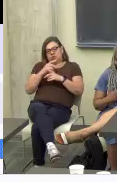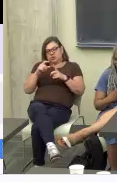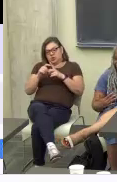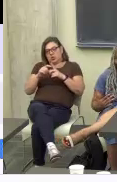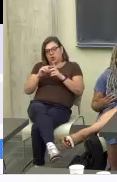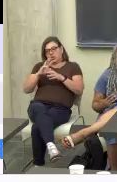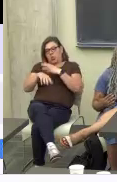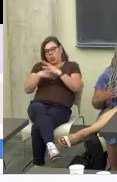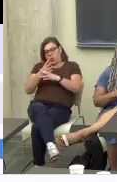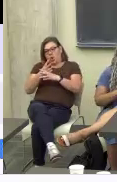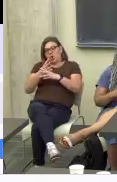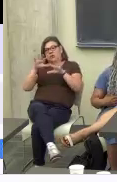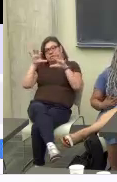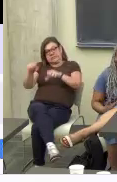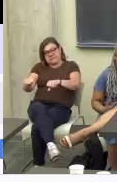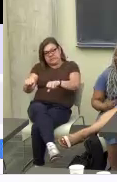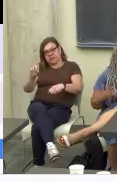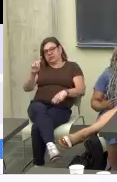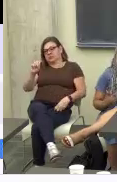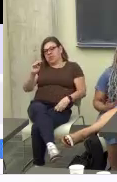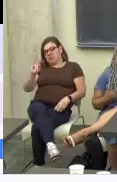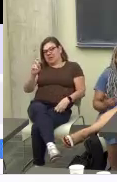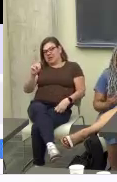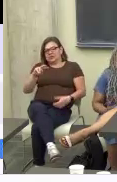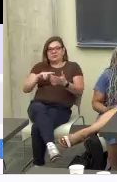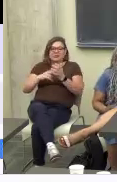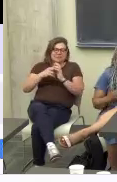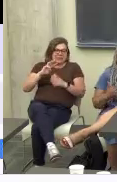world domination all the time. But what I mean is a web that works for everyone,